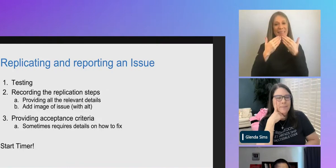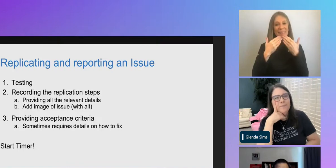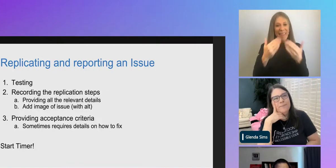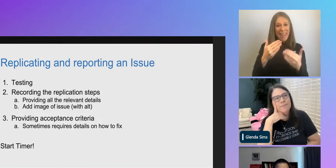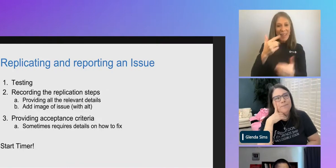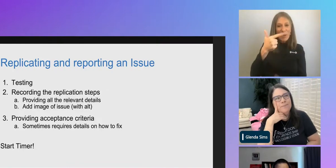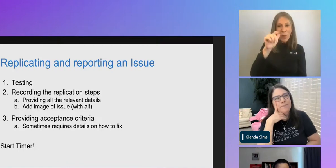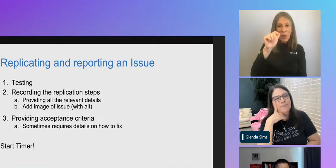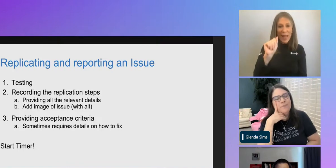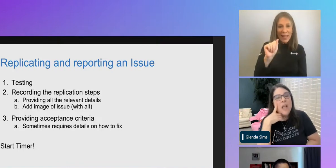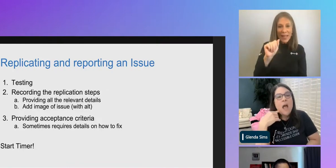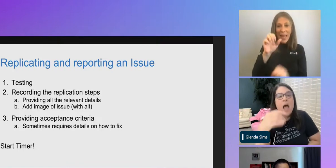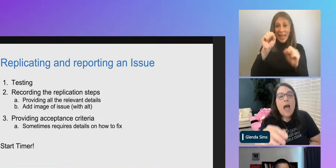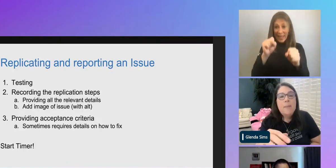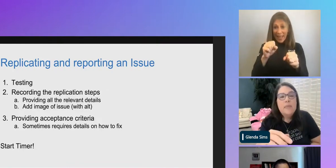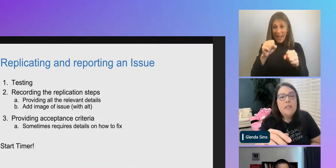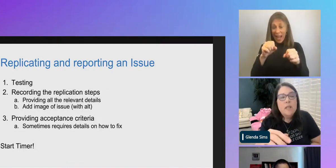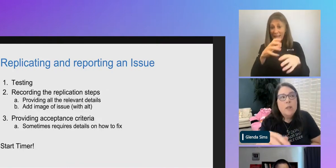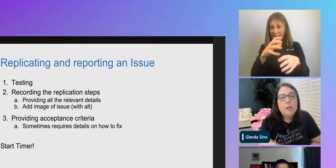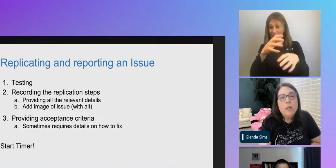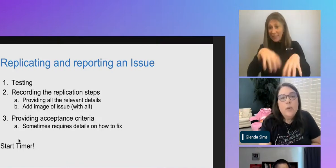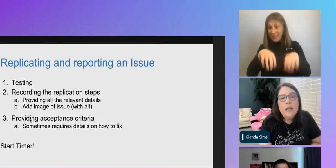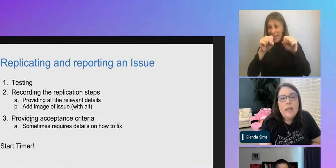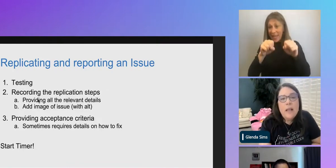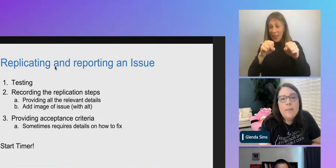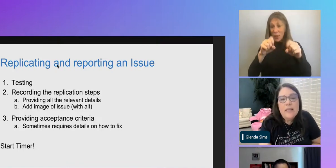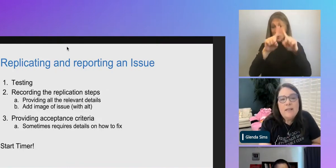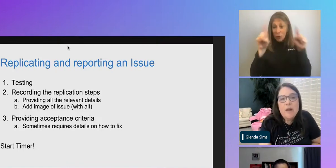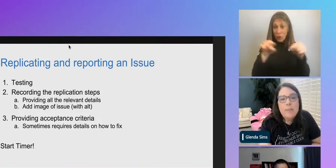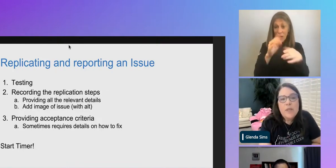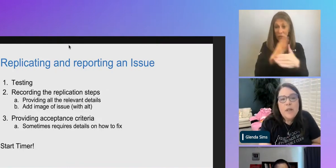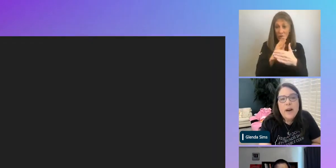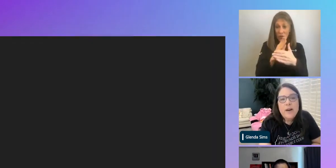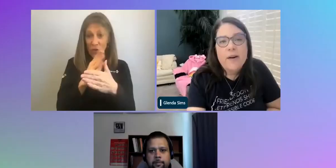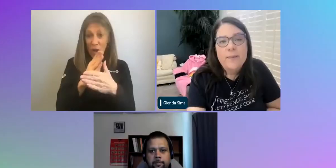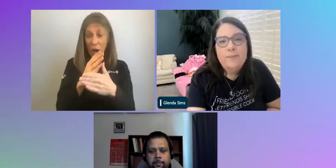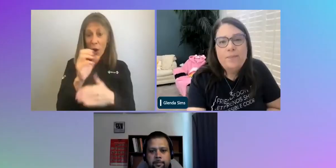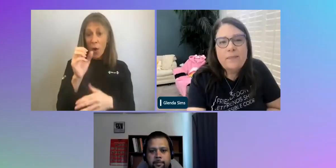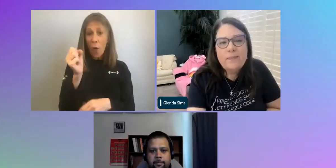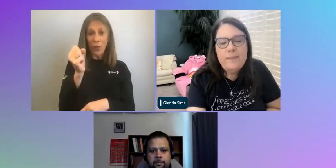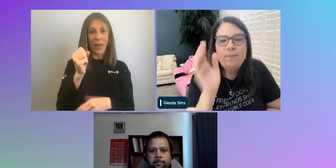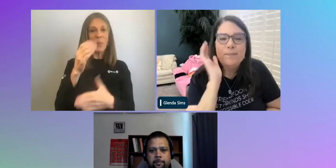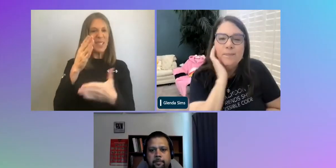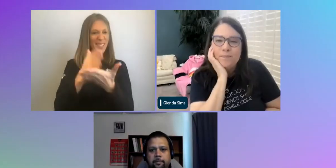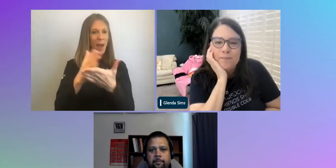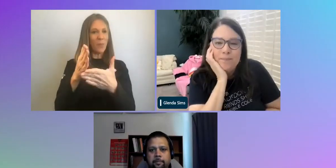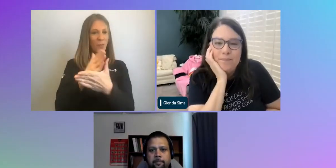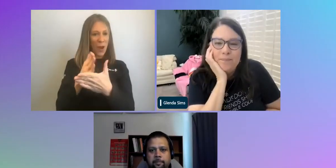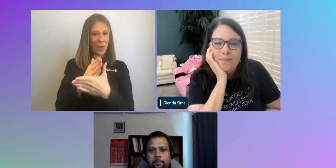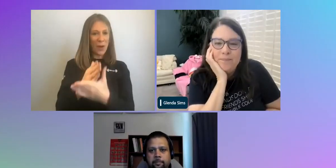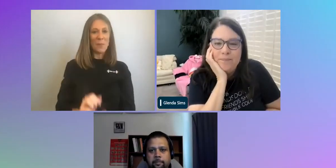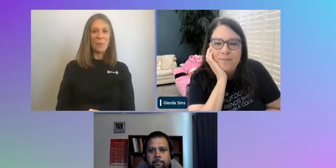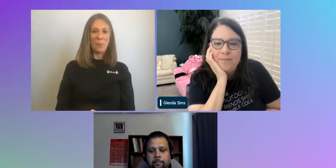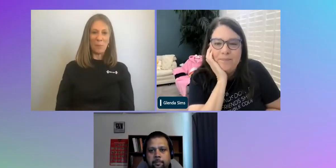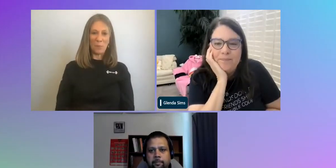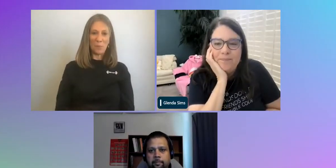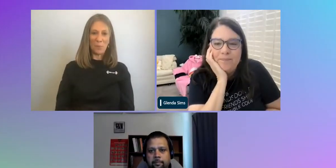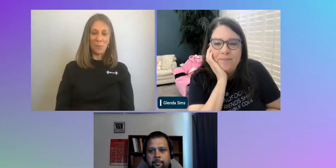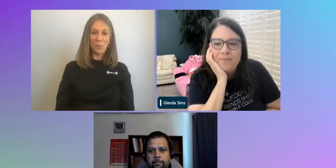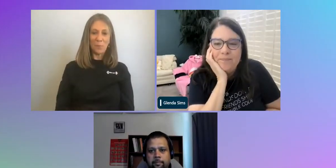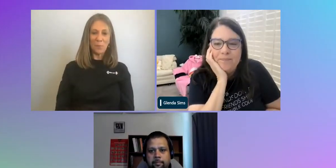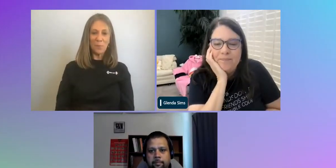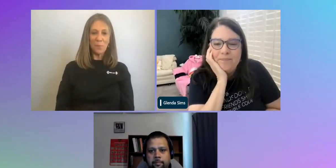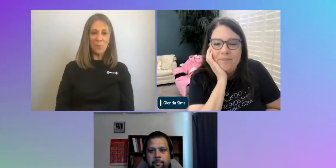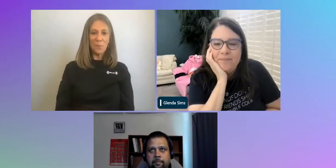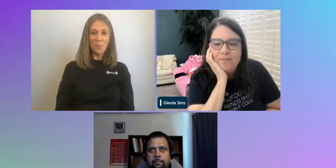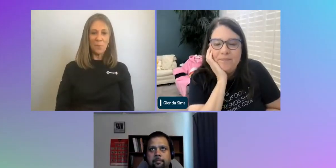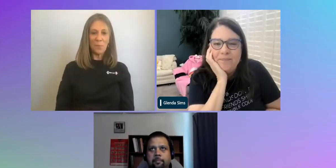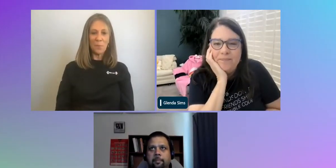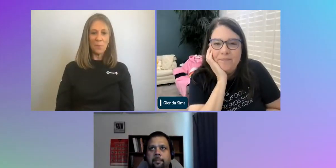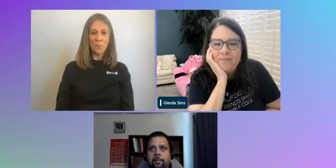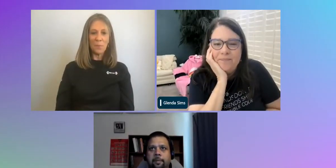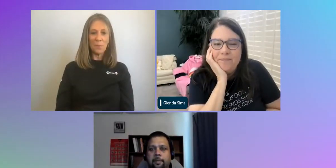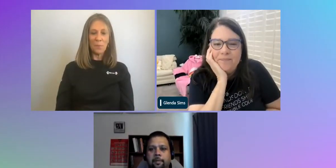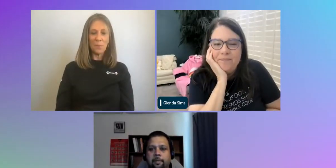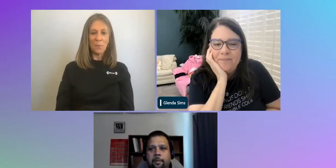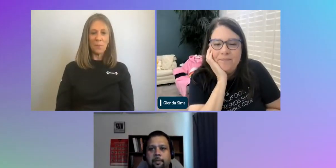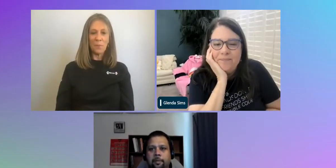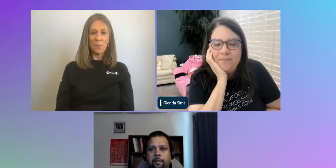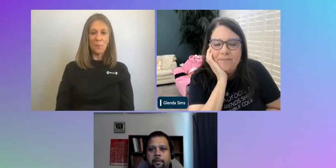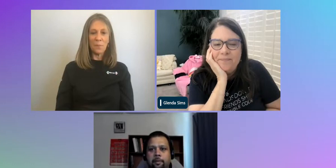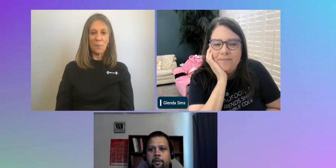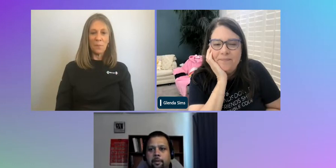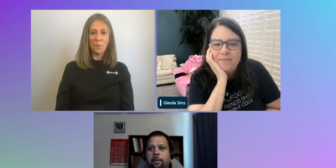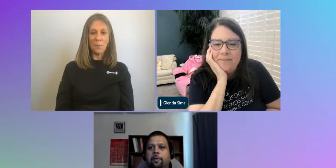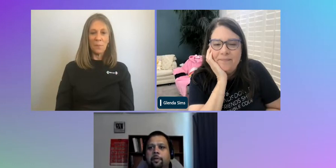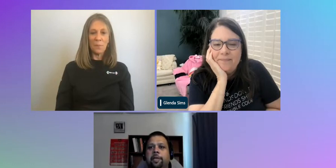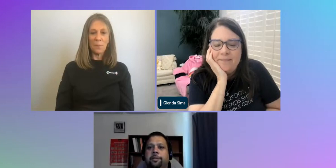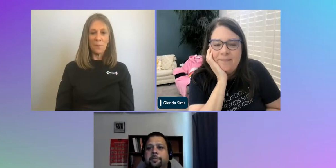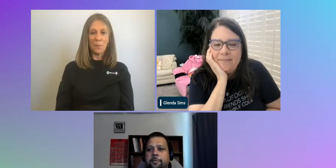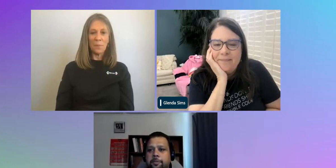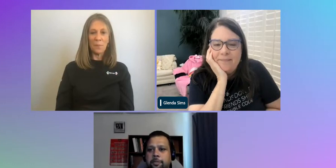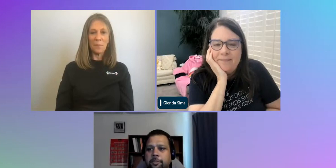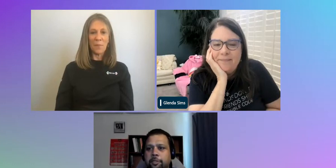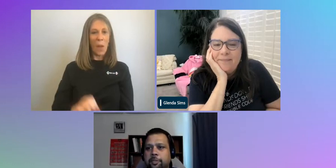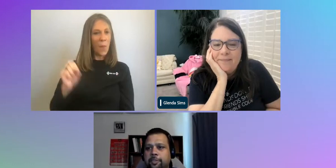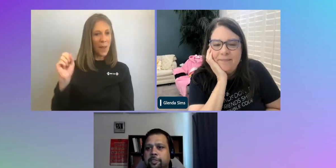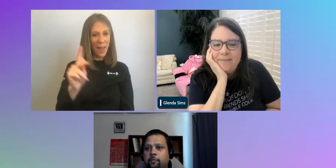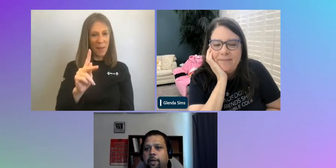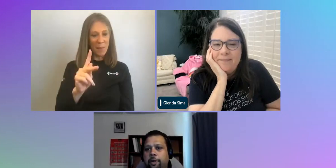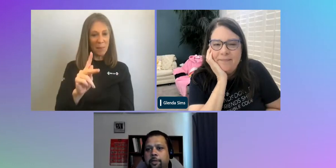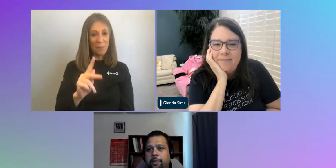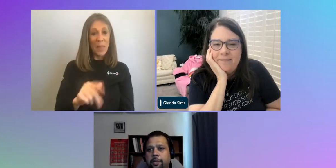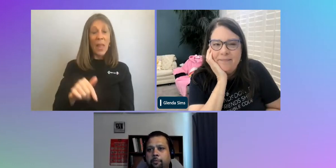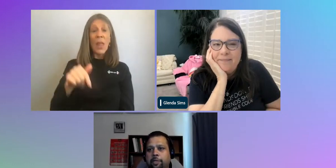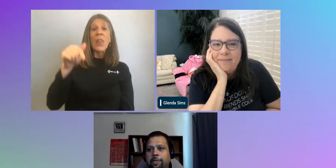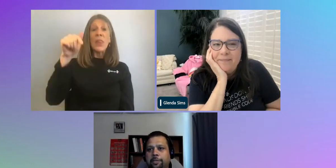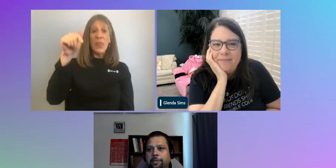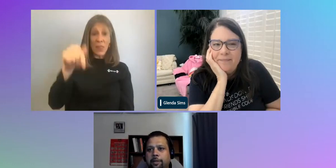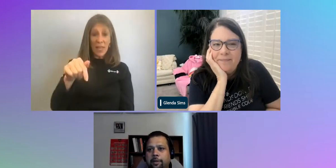Absolutely Let me stop. Share. All right, so this is where we